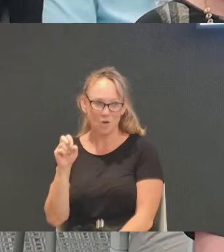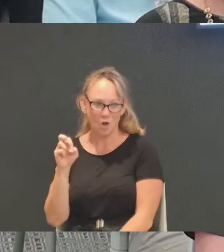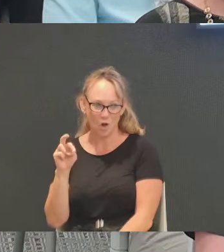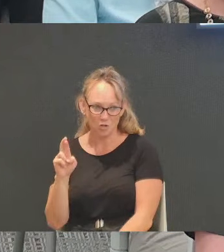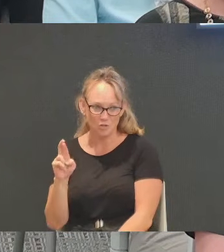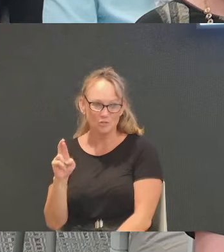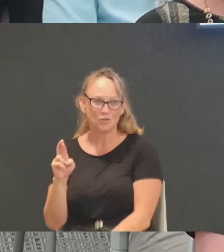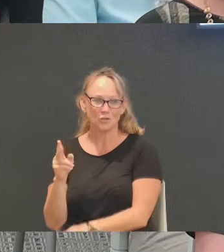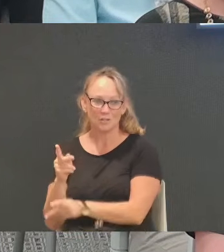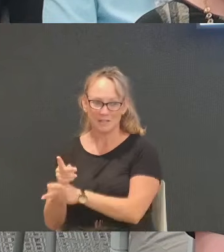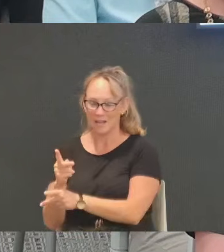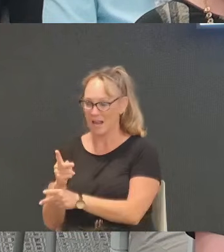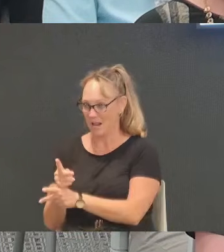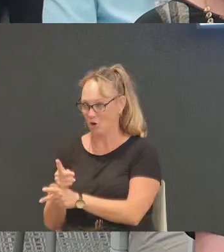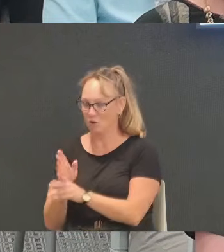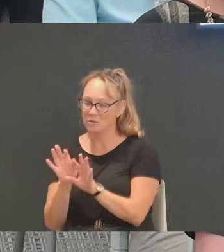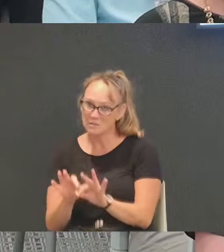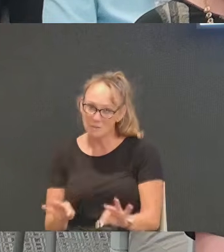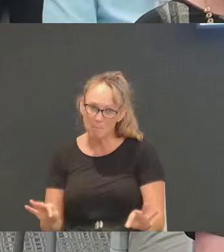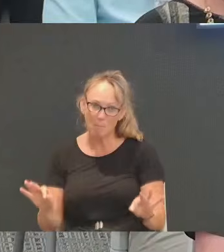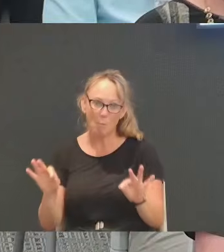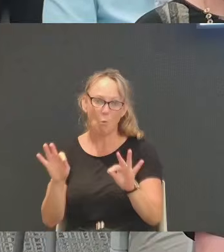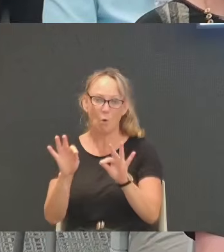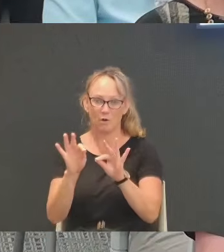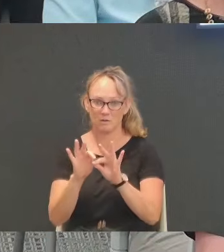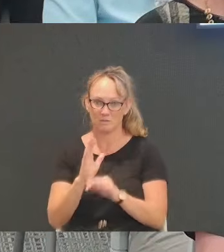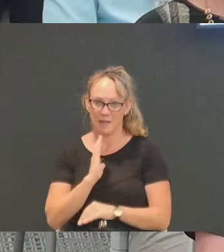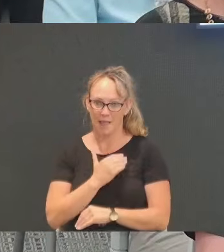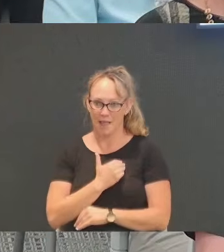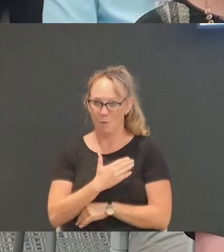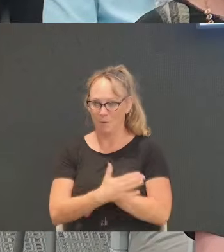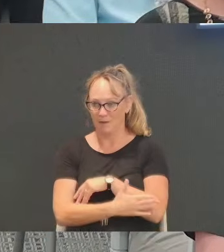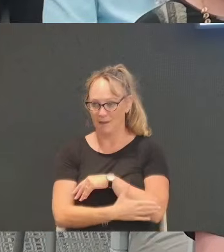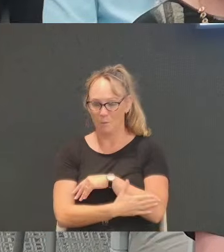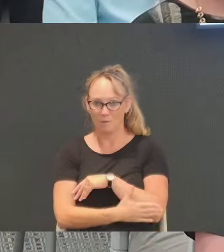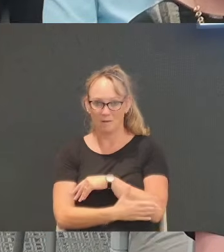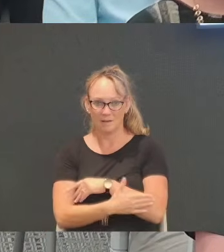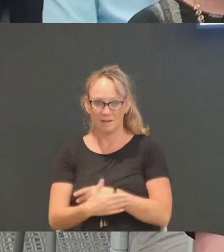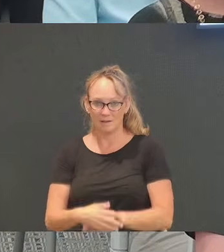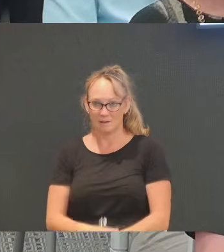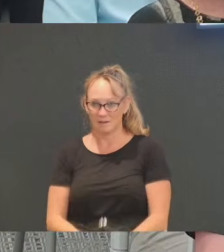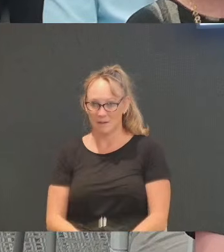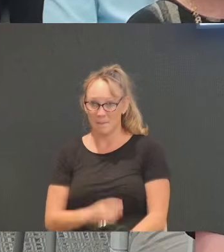and in Hamilton County specifically. But more to the point, in those last three years since we have